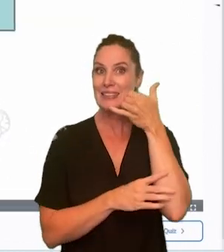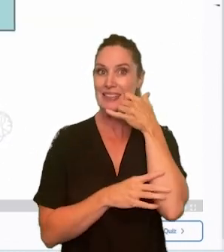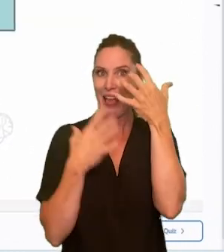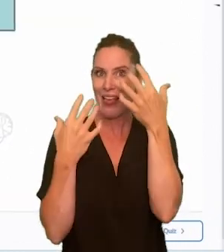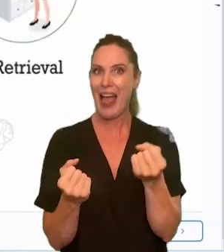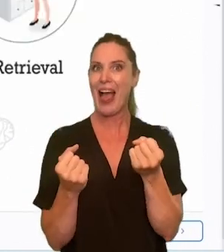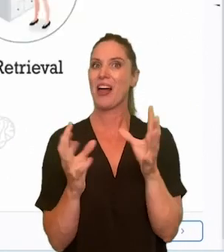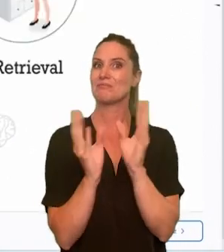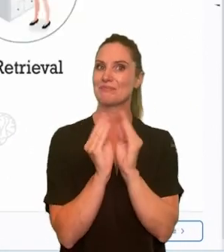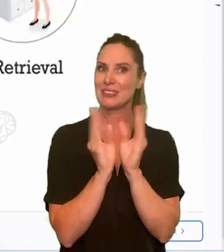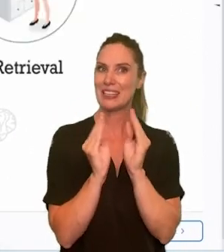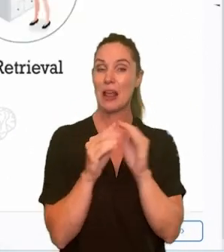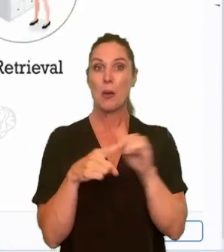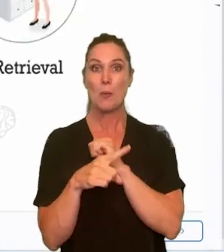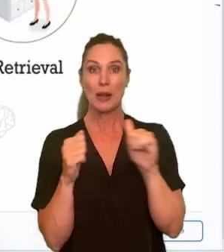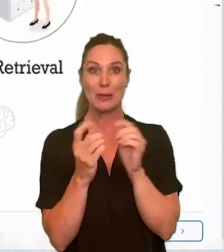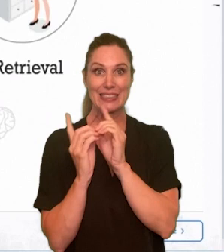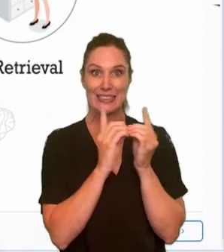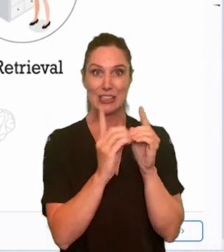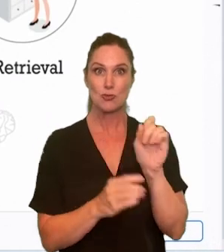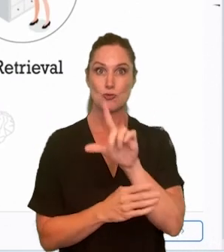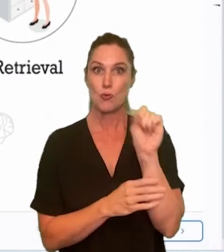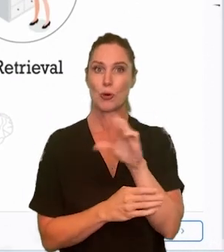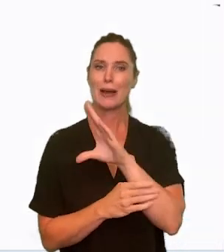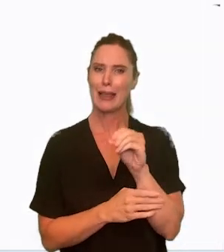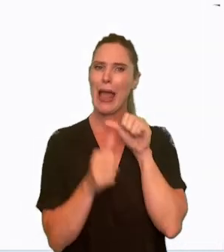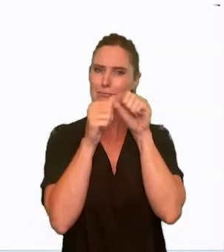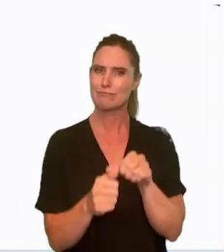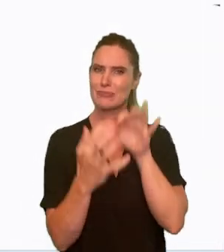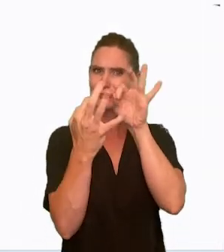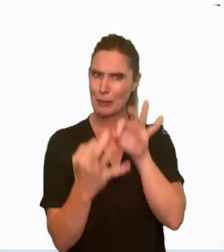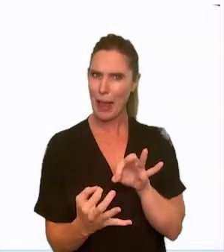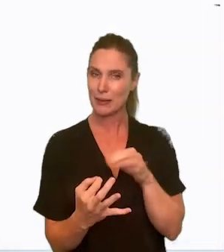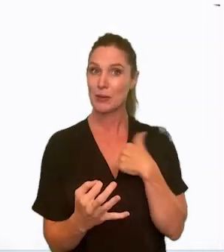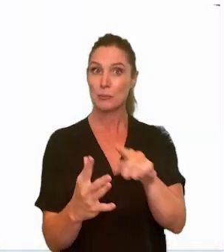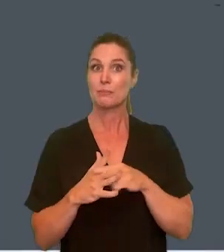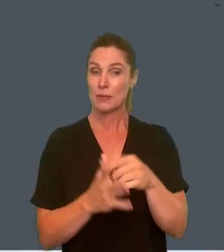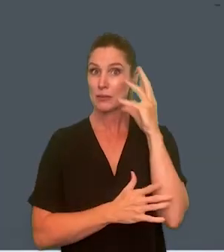practice with digital tools, and consistent feedback. We have begun our journey by adapting